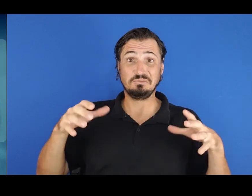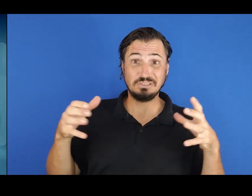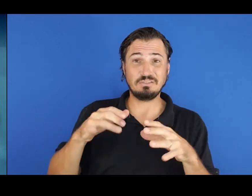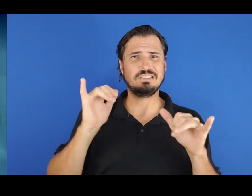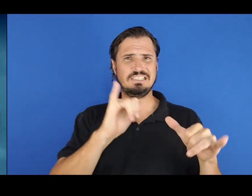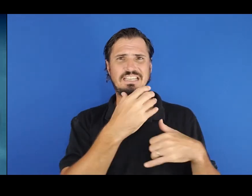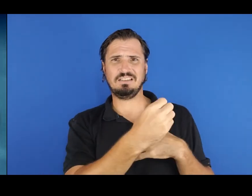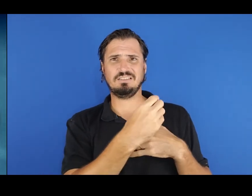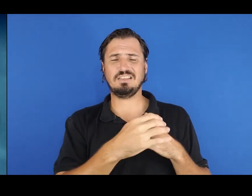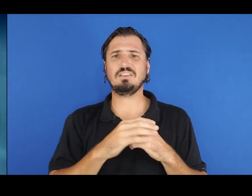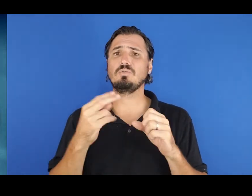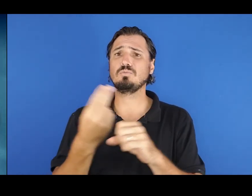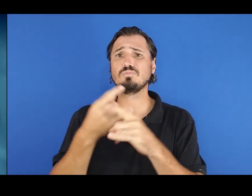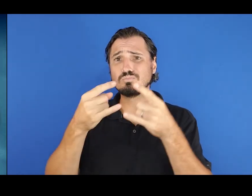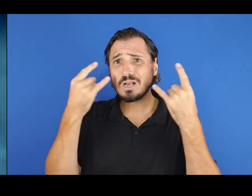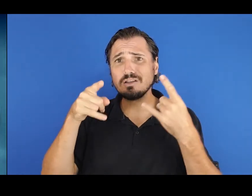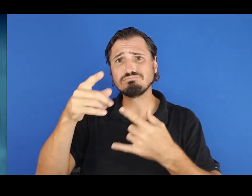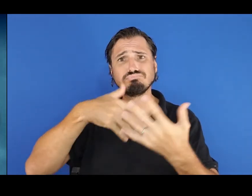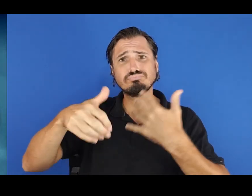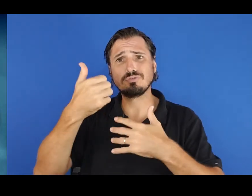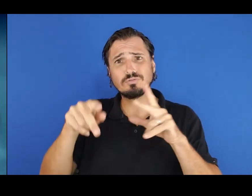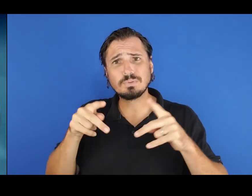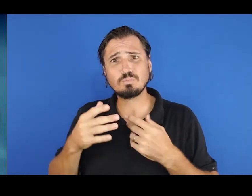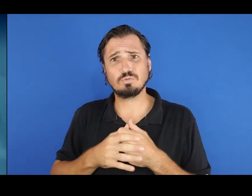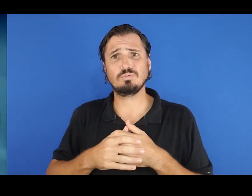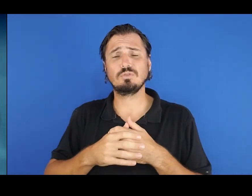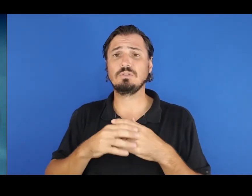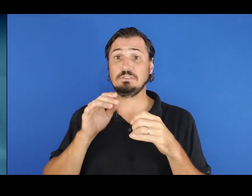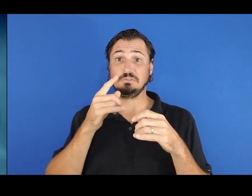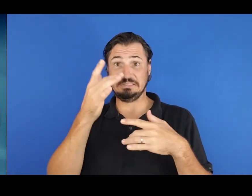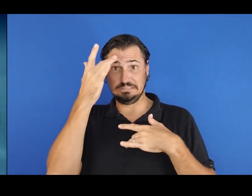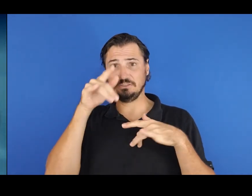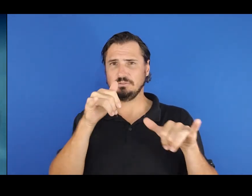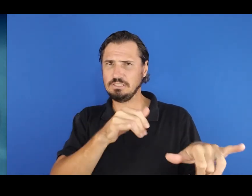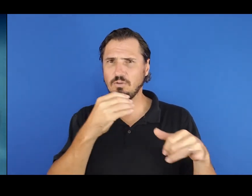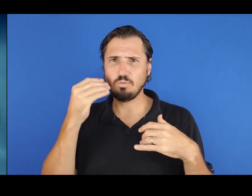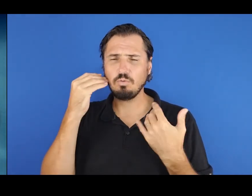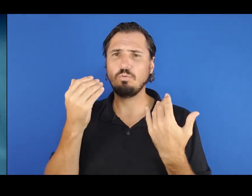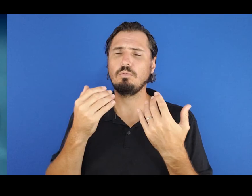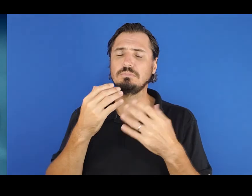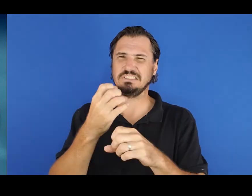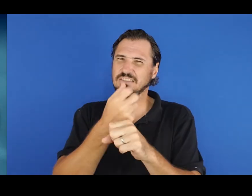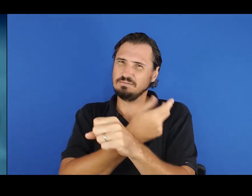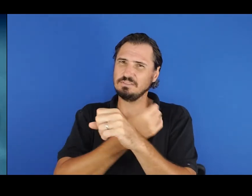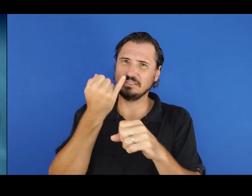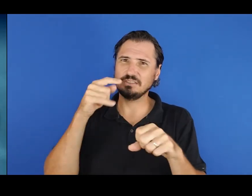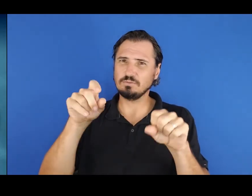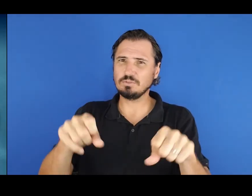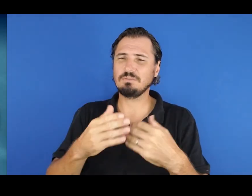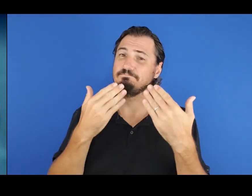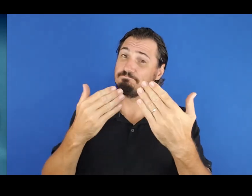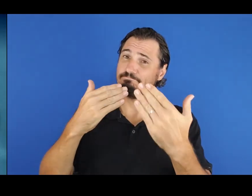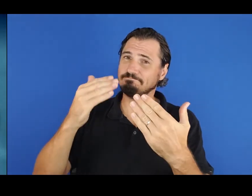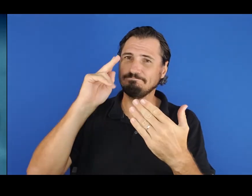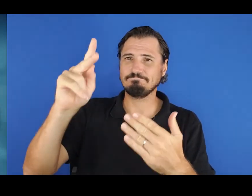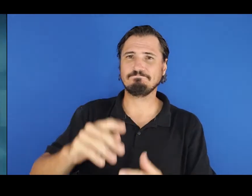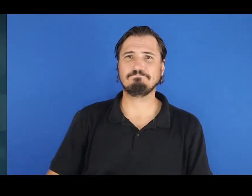Wear a mask when around others. Stay home when sick. Get vaccinated if you can. Mahalo Kauai!